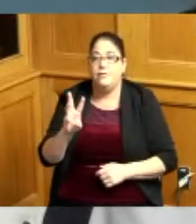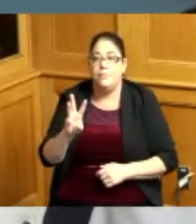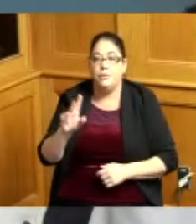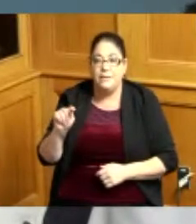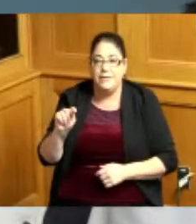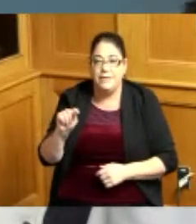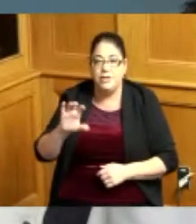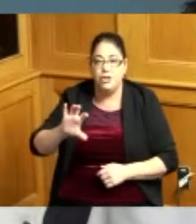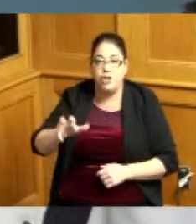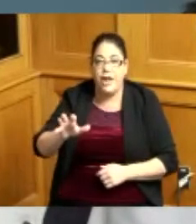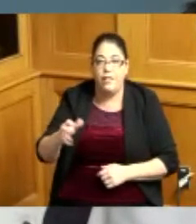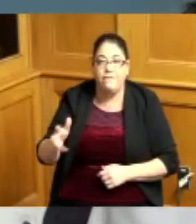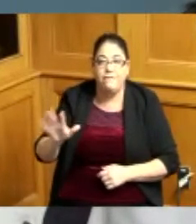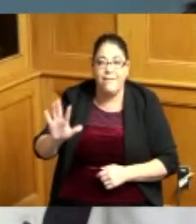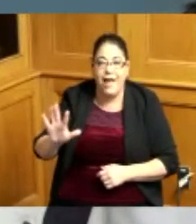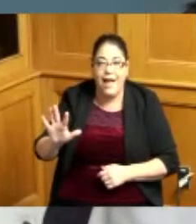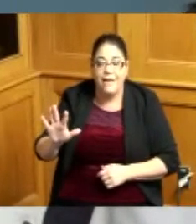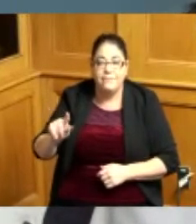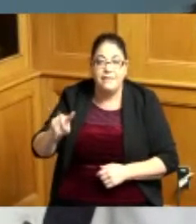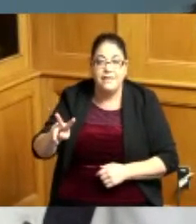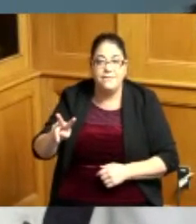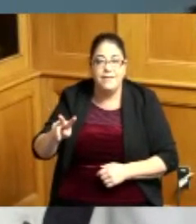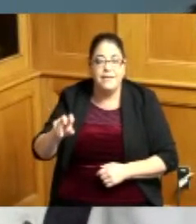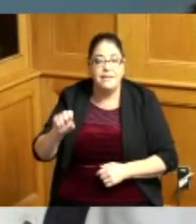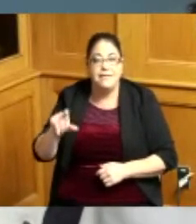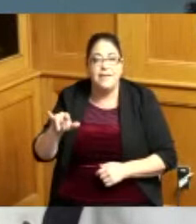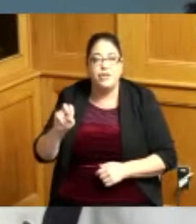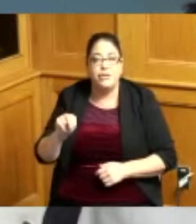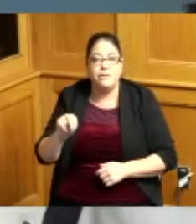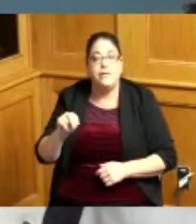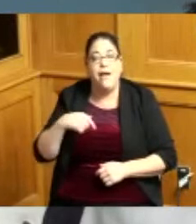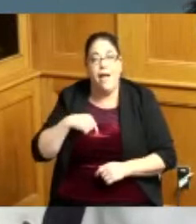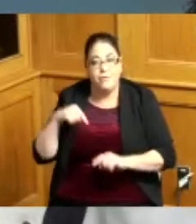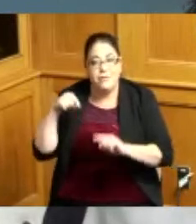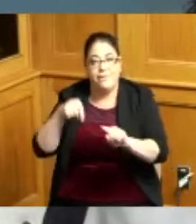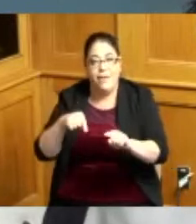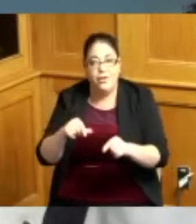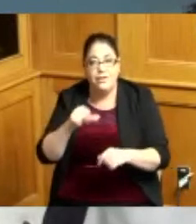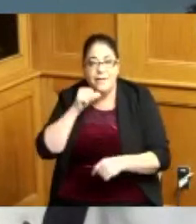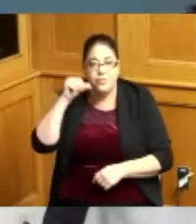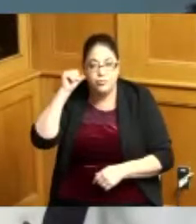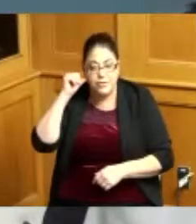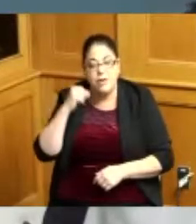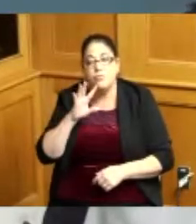was at channel 5 yesterday to do a segment on the Cincinnati Black Music Walk of Fame